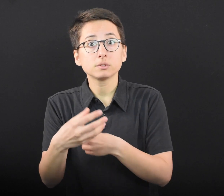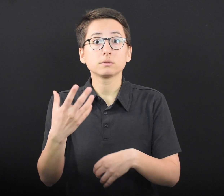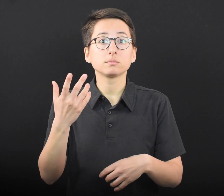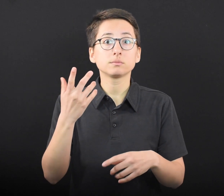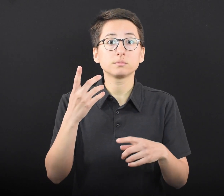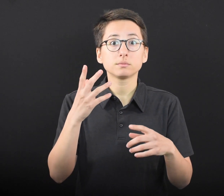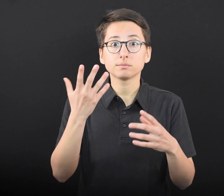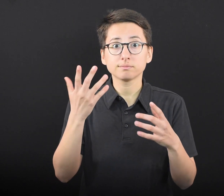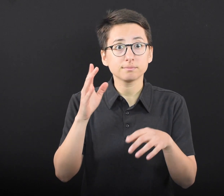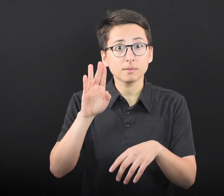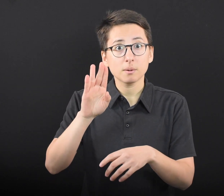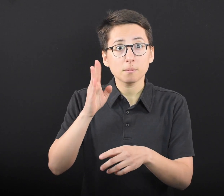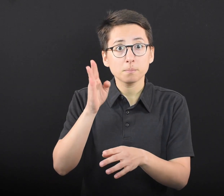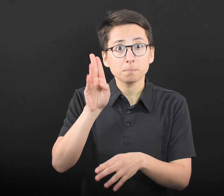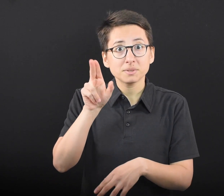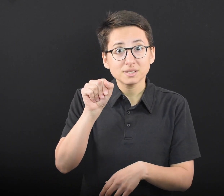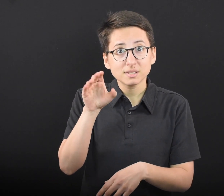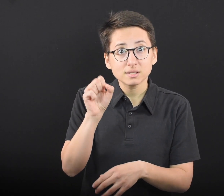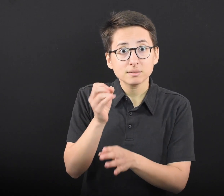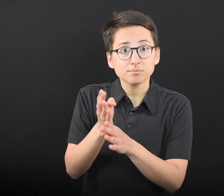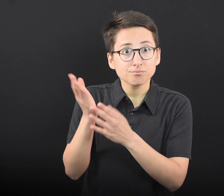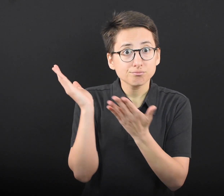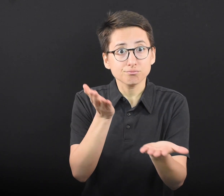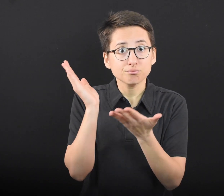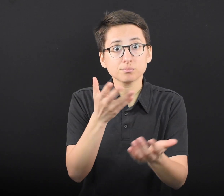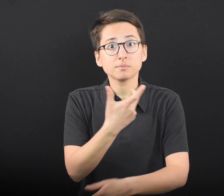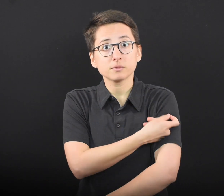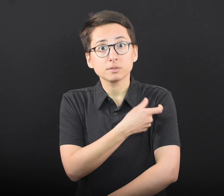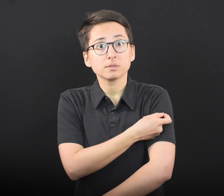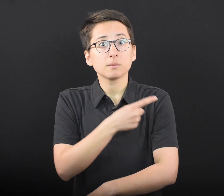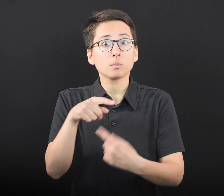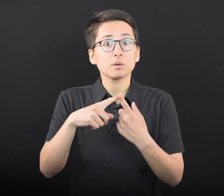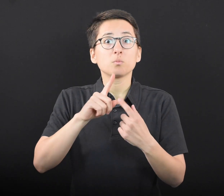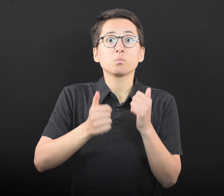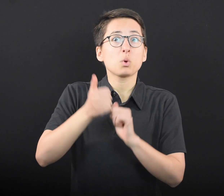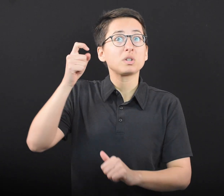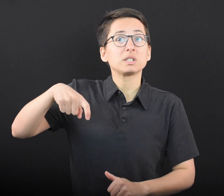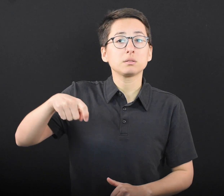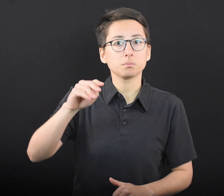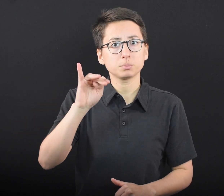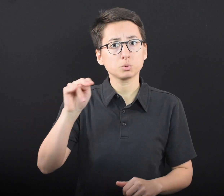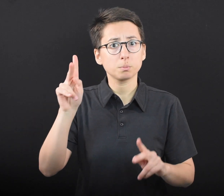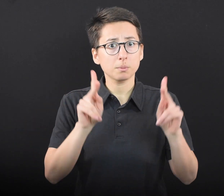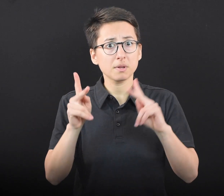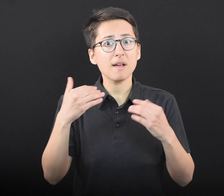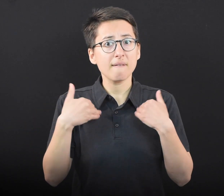to retrofitted Metro Transit buses that deliver vaccines where they’re most needed, Minnesotans